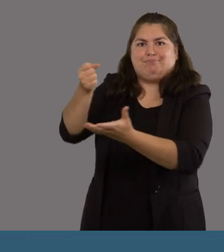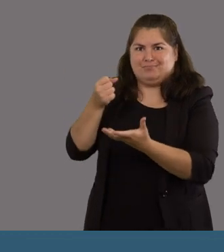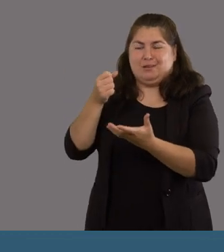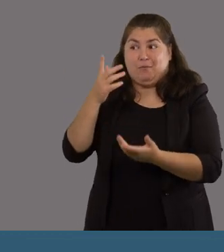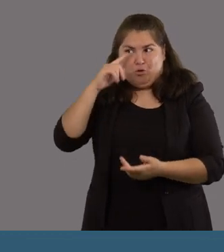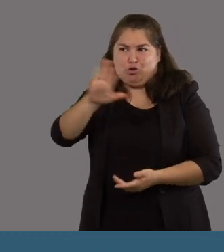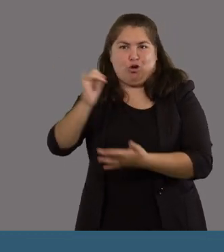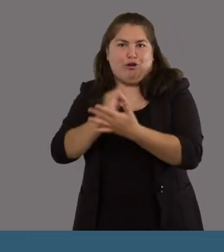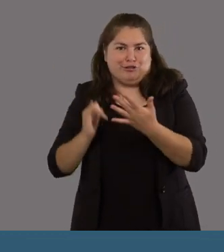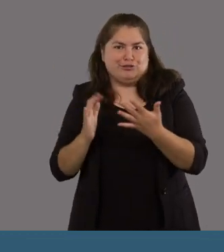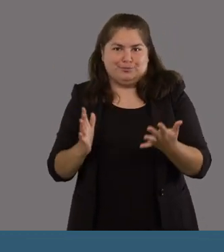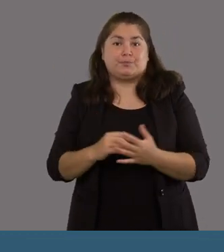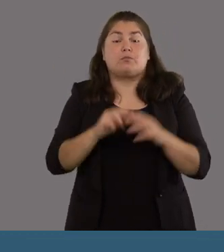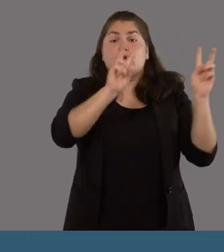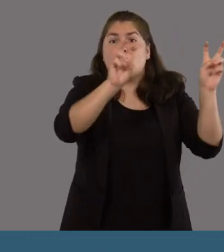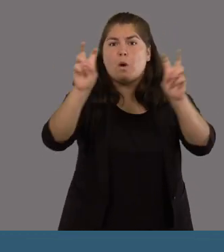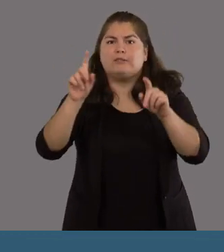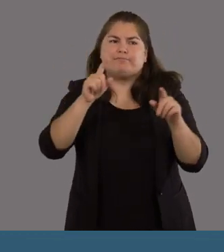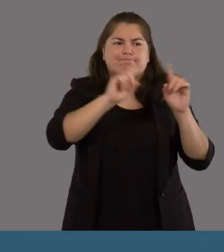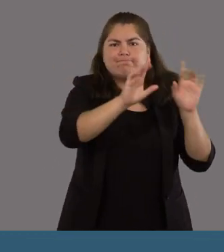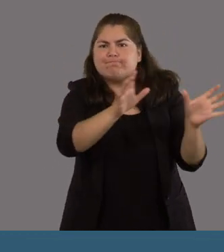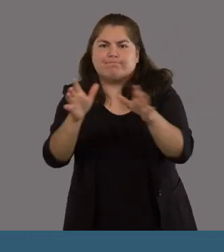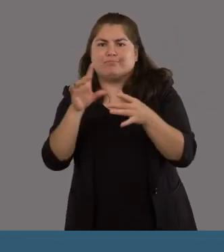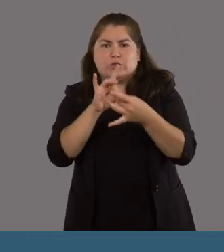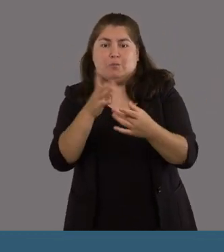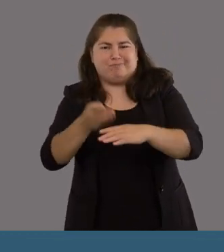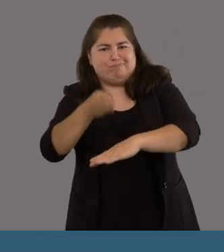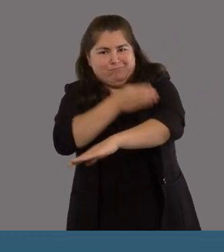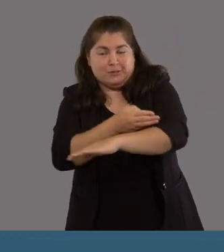for their art. Themes related to areas of improvement for